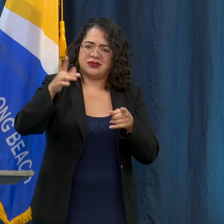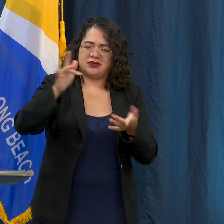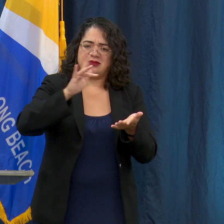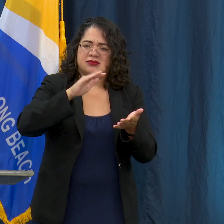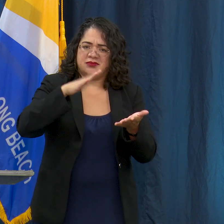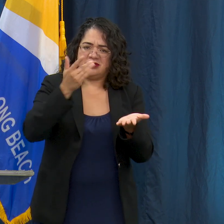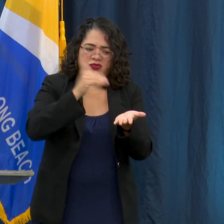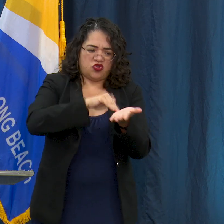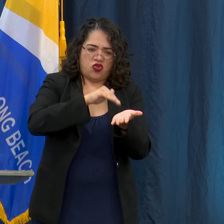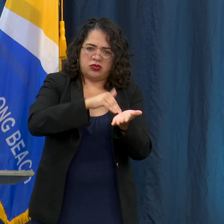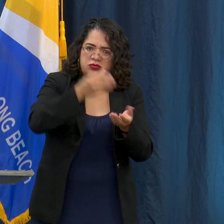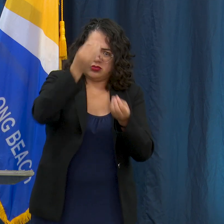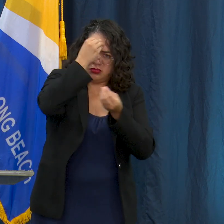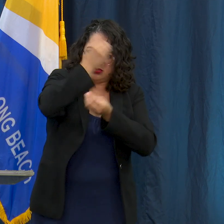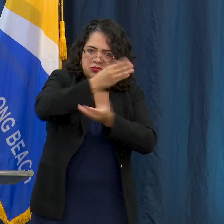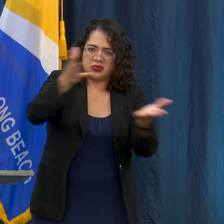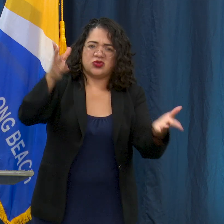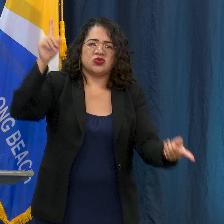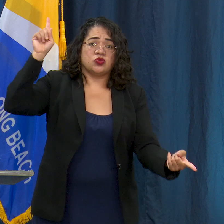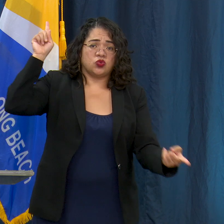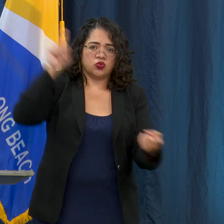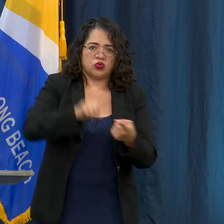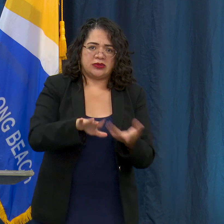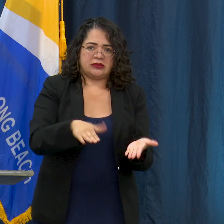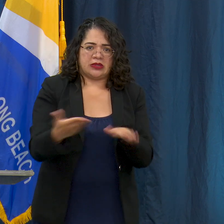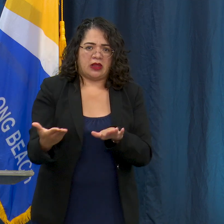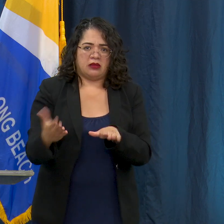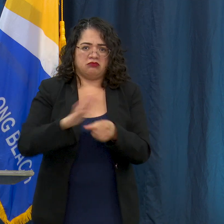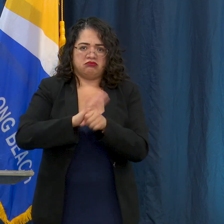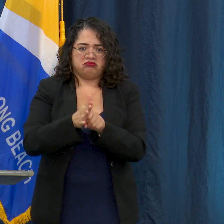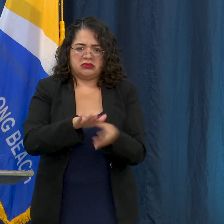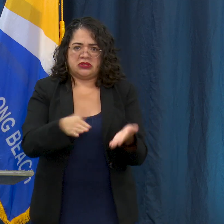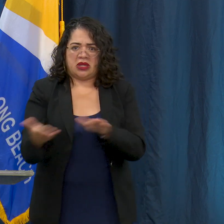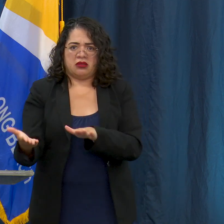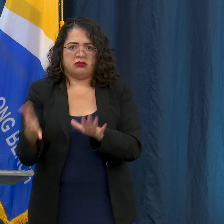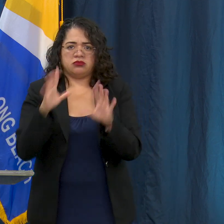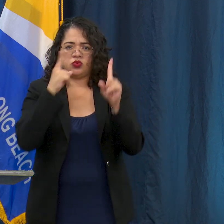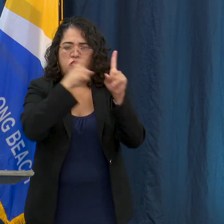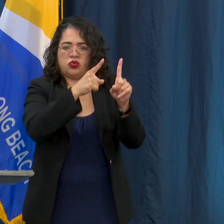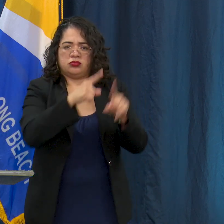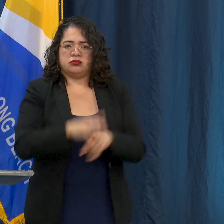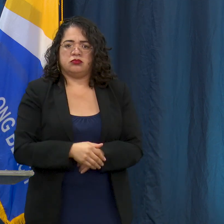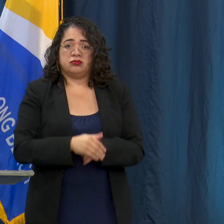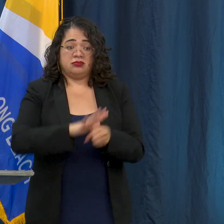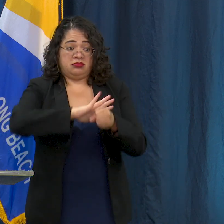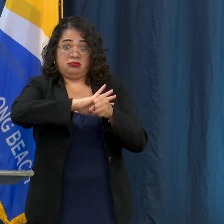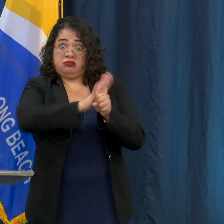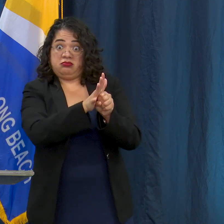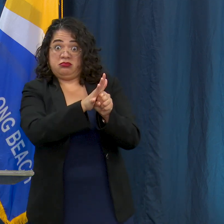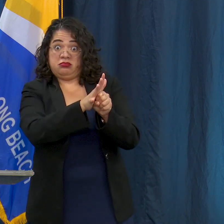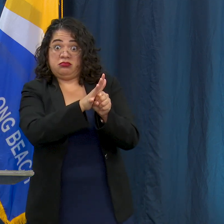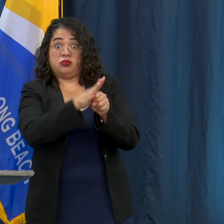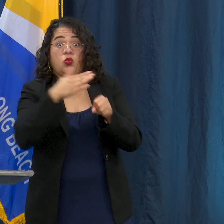COVID-19. This virus has only been with us that we know of since December 31st,